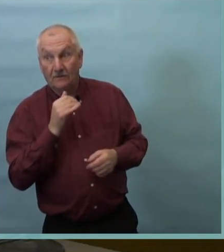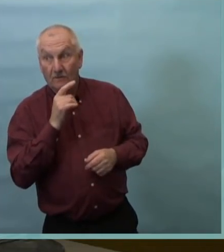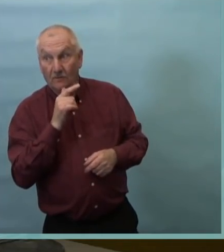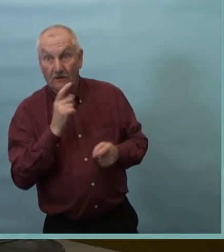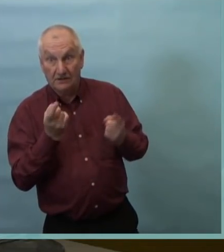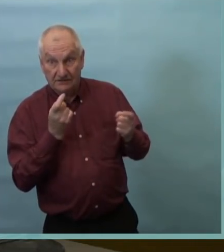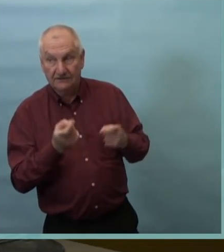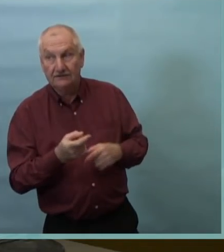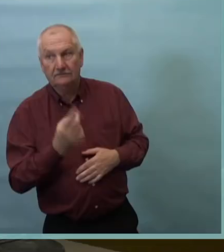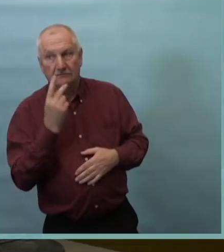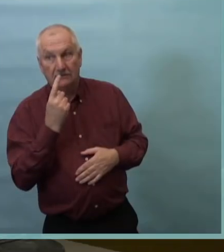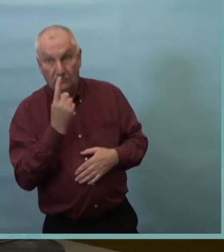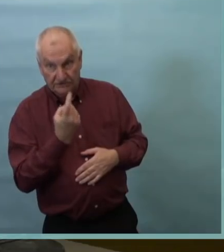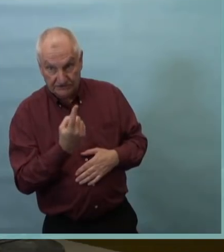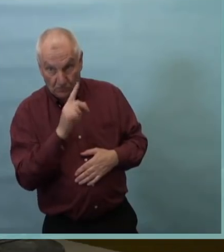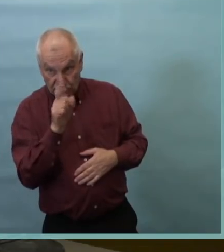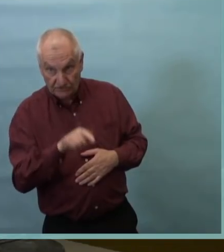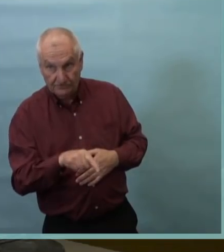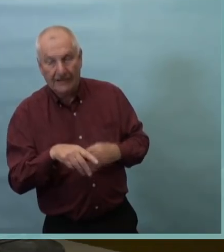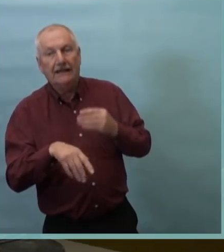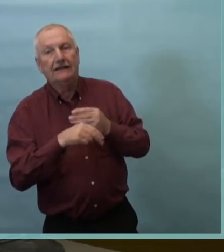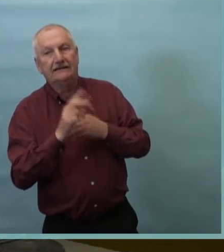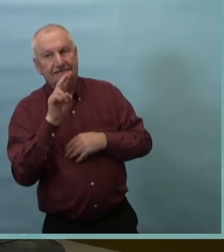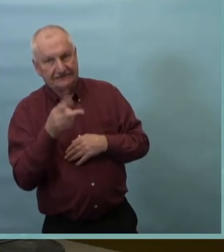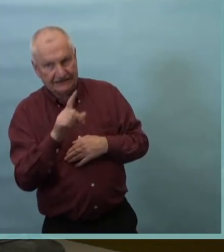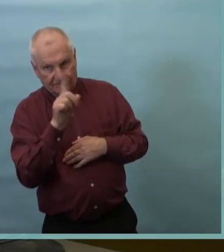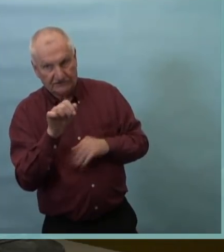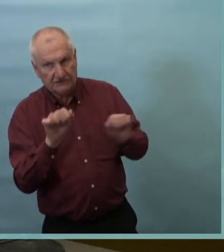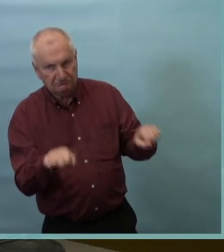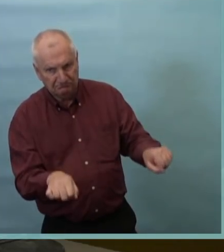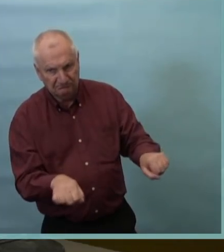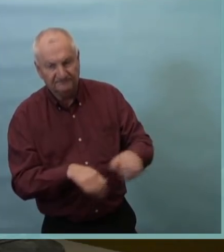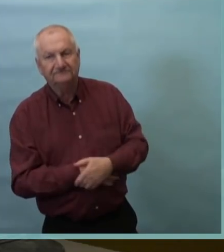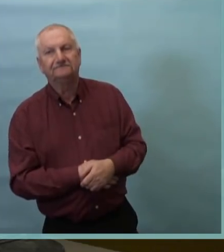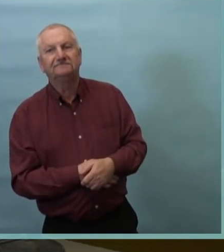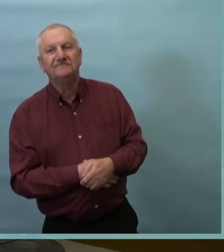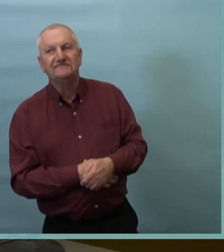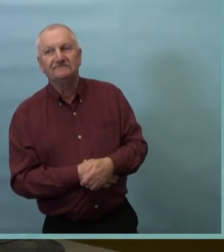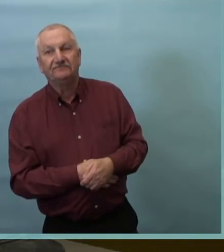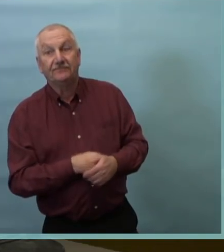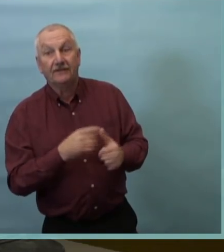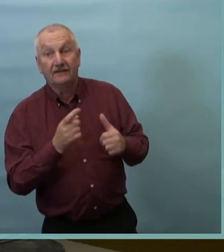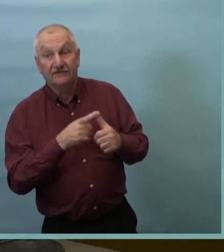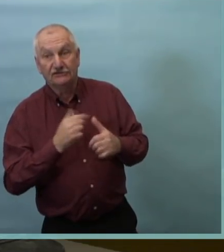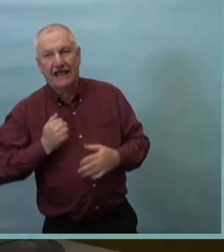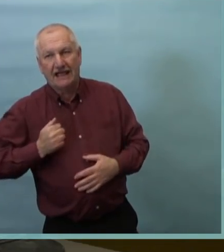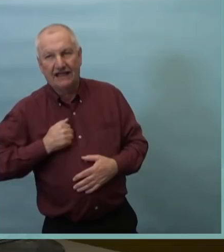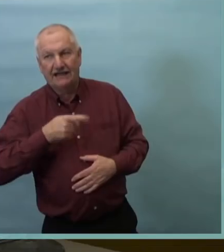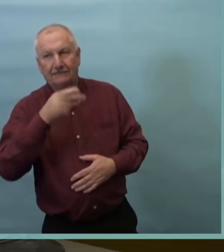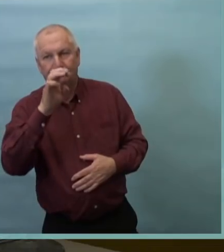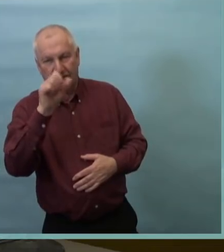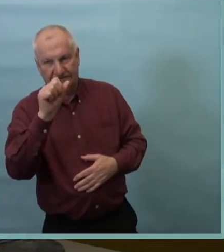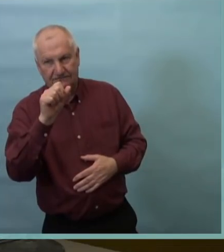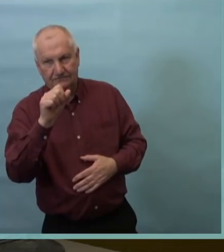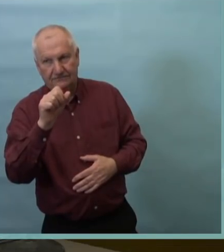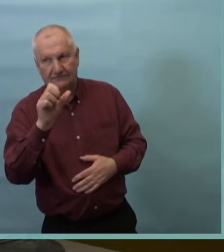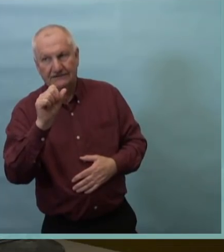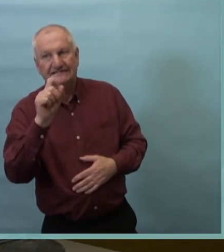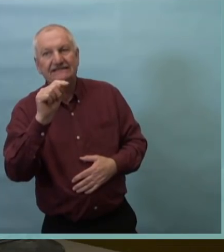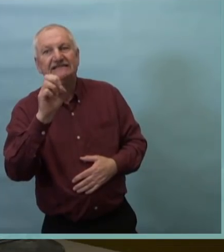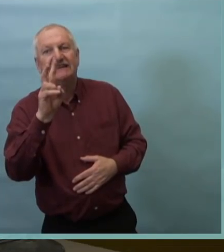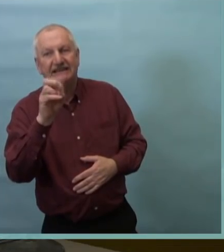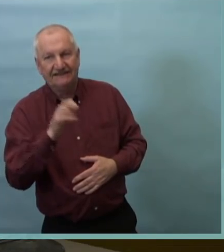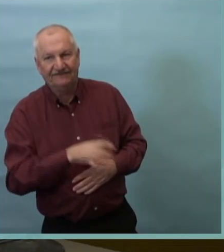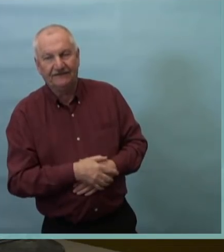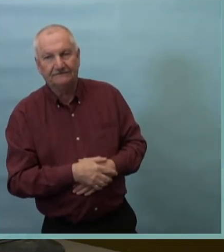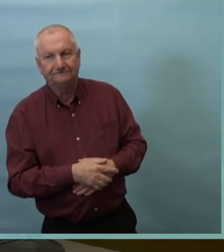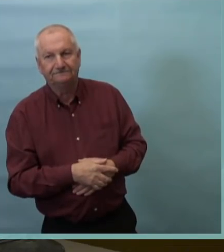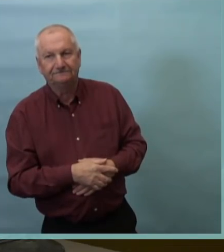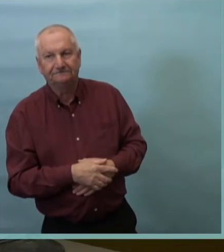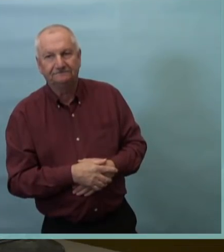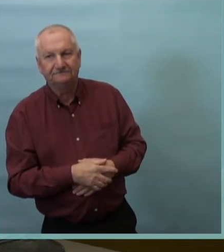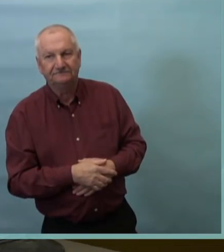one follow-up up first from The Canadian Press Steve oh hi Steve Lambert from the